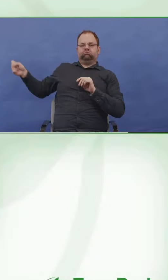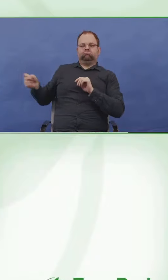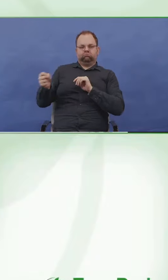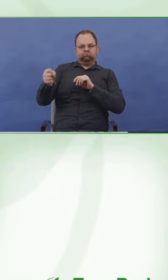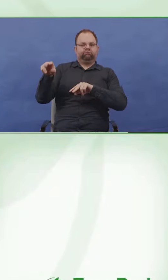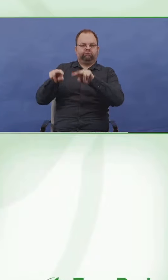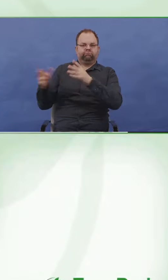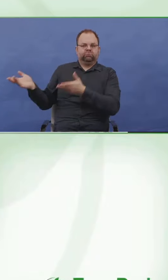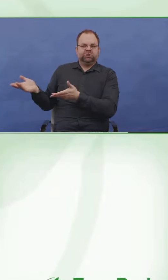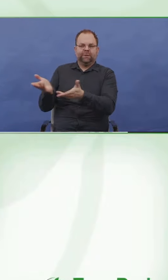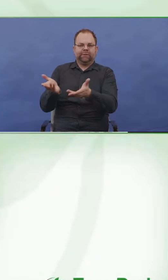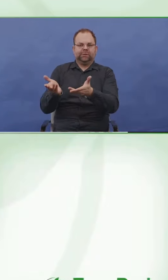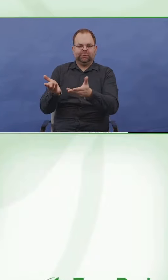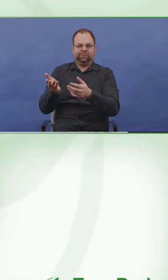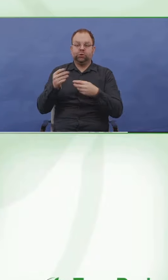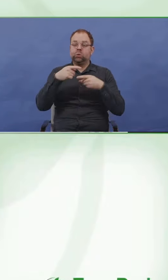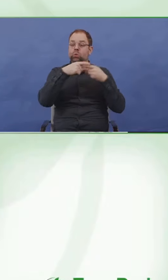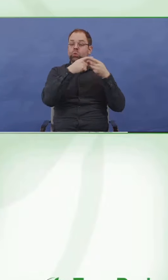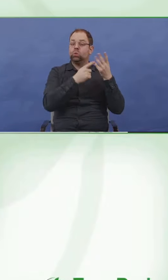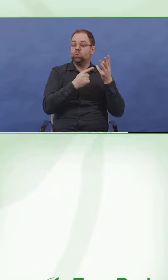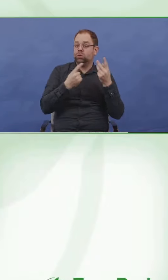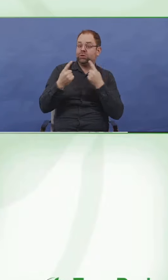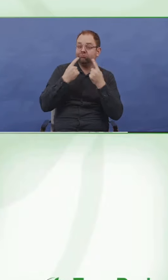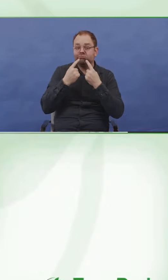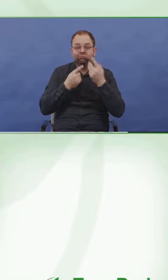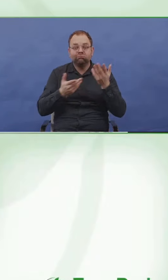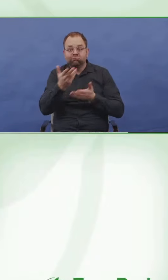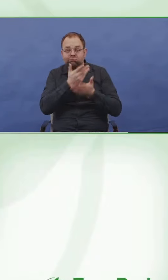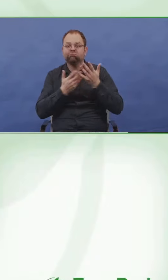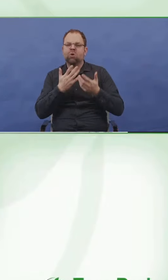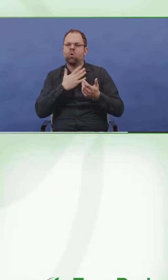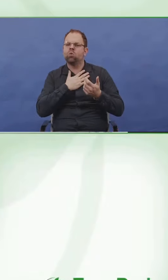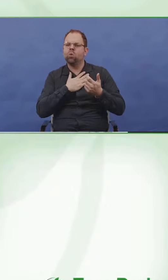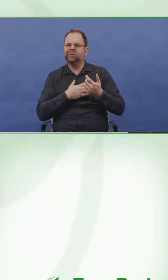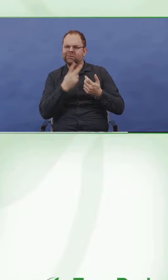The states are mobilising behind this framework through different